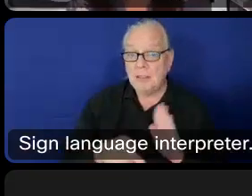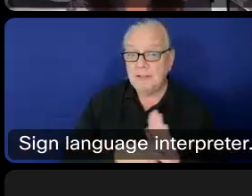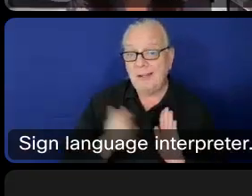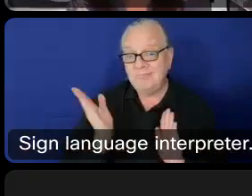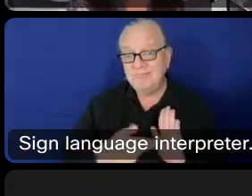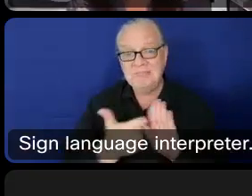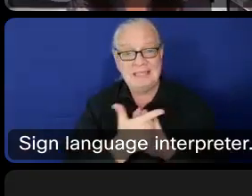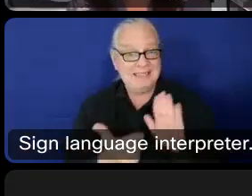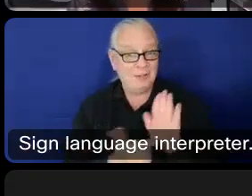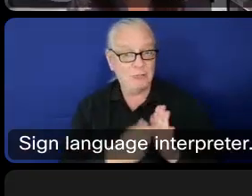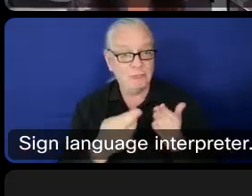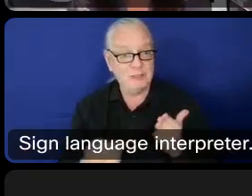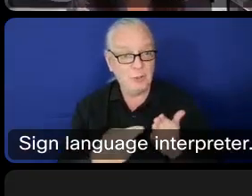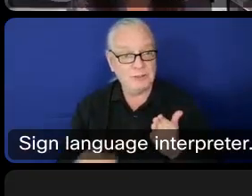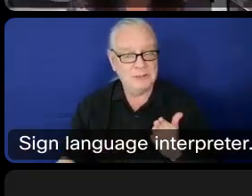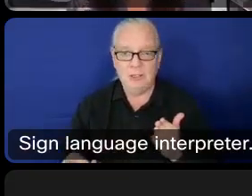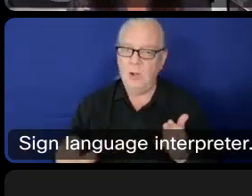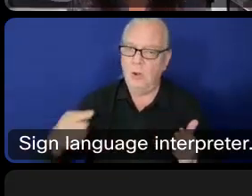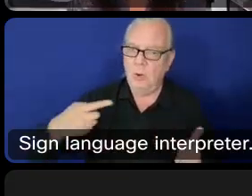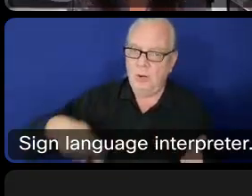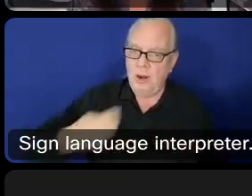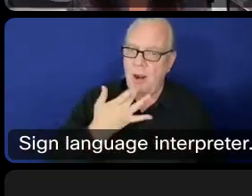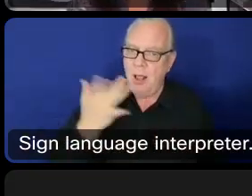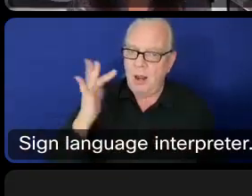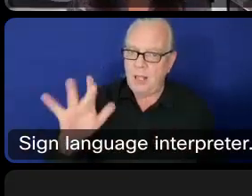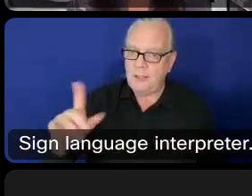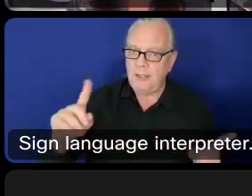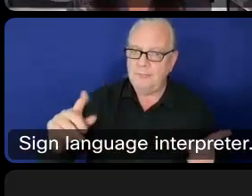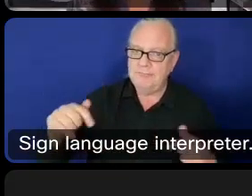resources, we're really lucky in the last year. The Center for